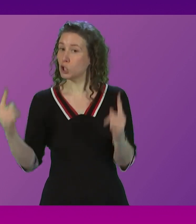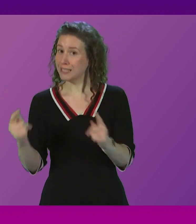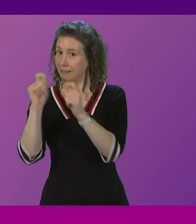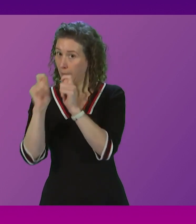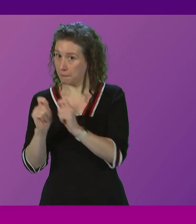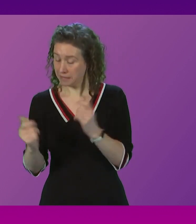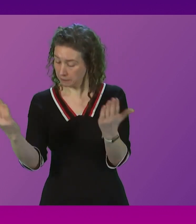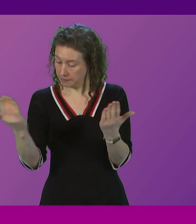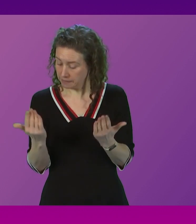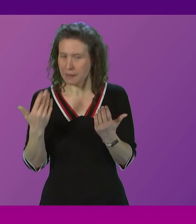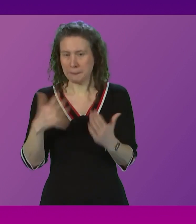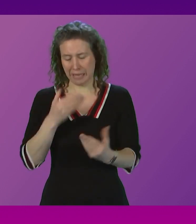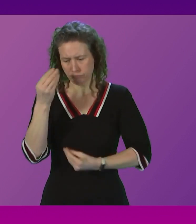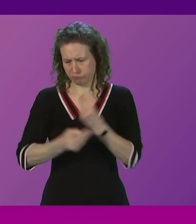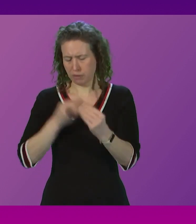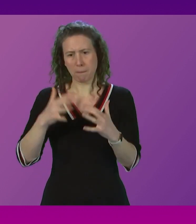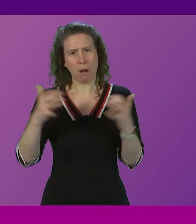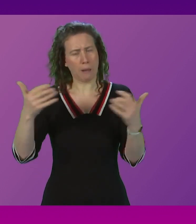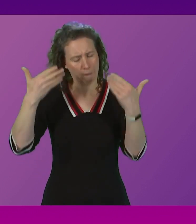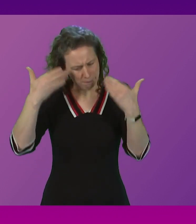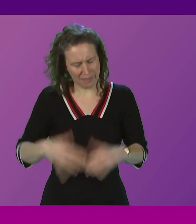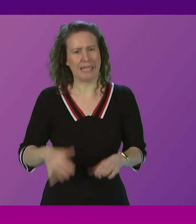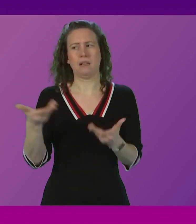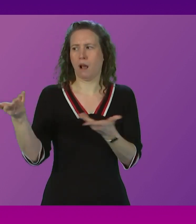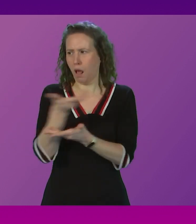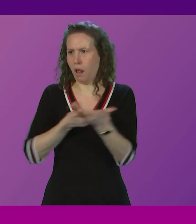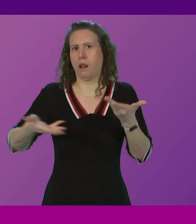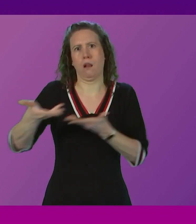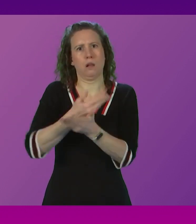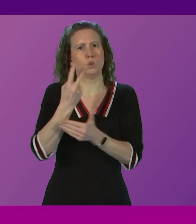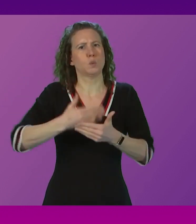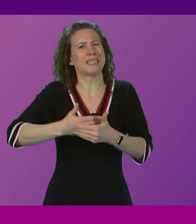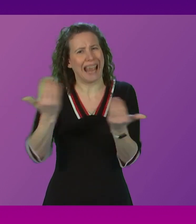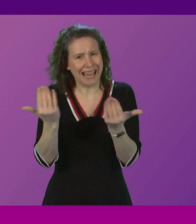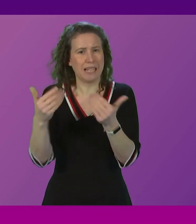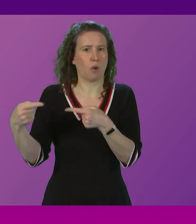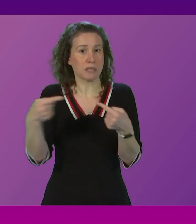have been set out to Parliament over the course of the debate in the past two days. A majority